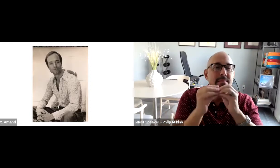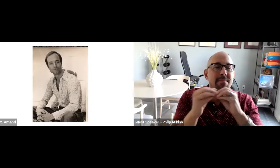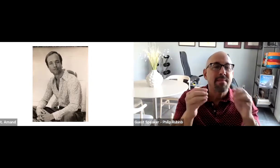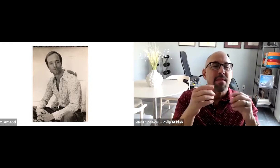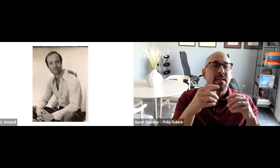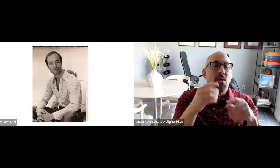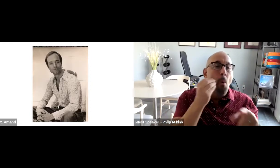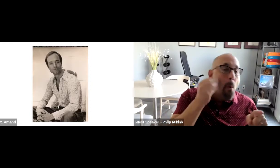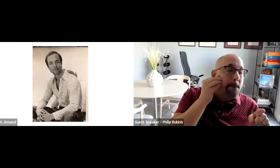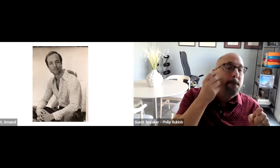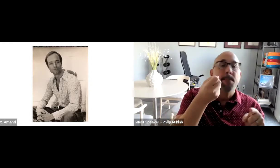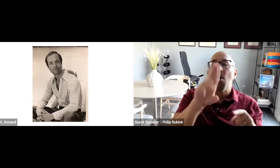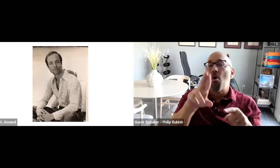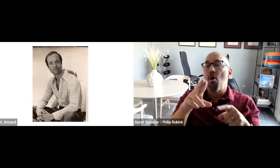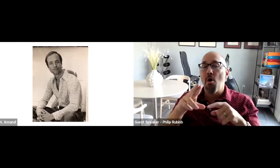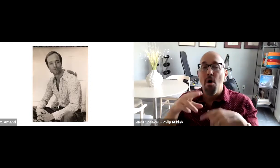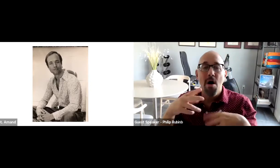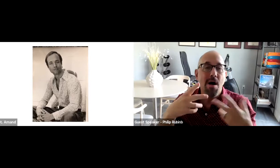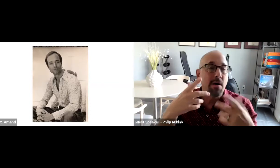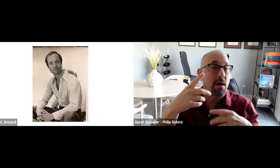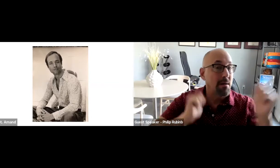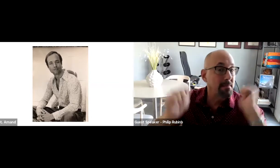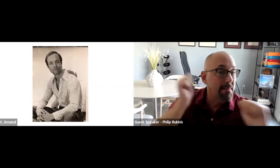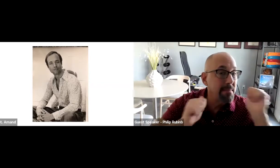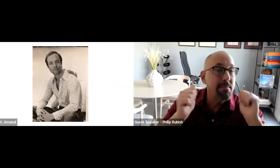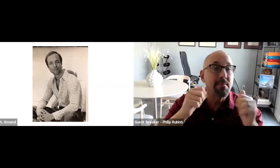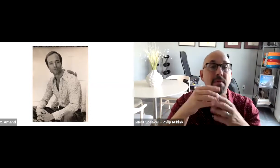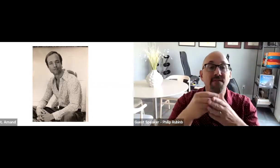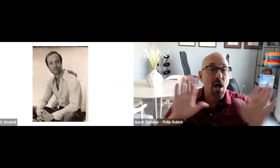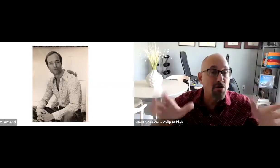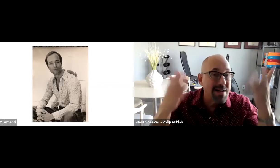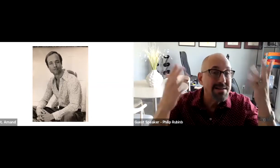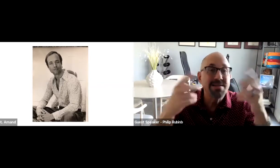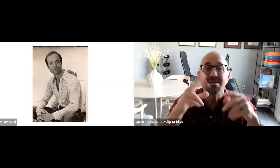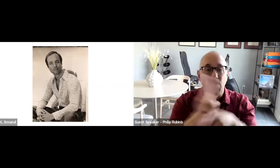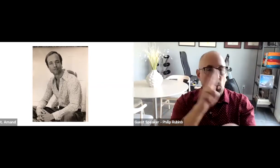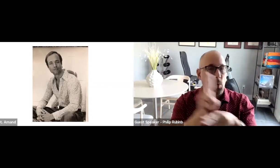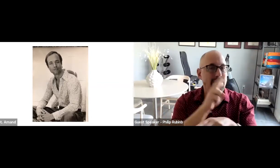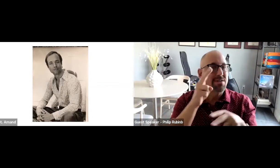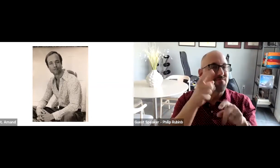and any scraps of whatever he found, and was able to transfer them into something amazing at home